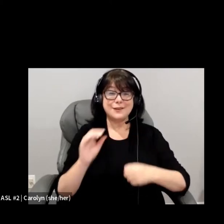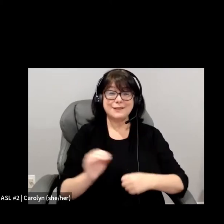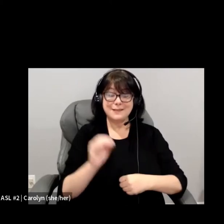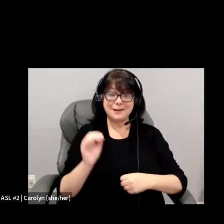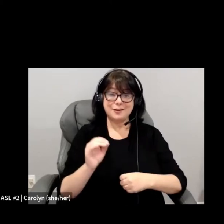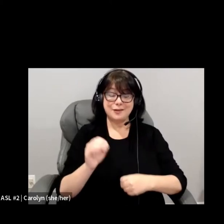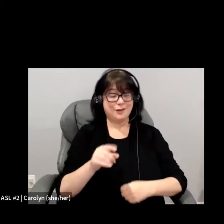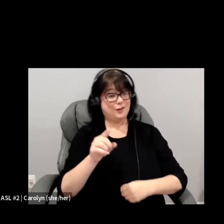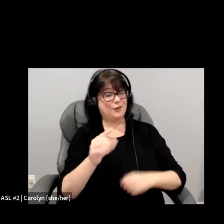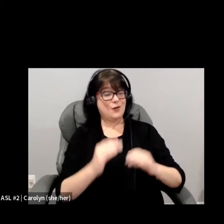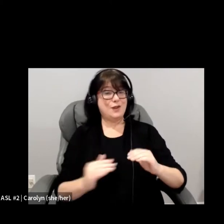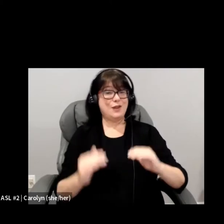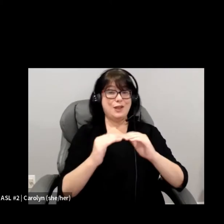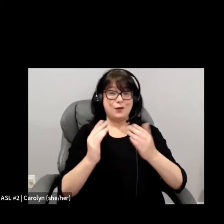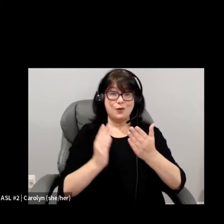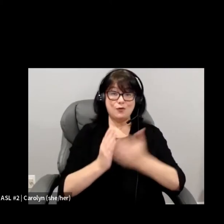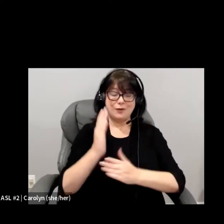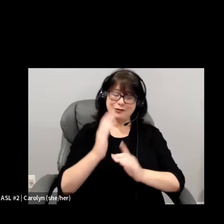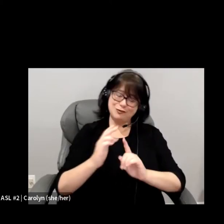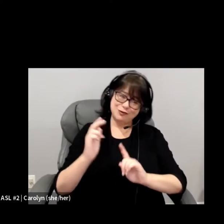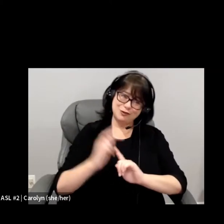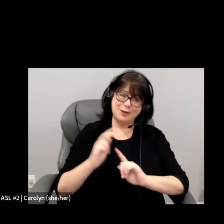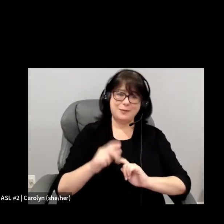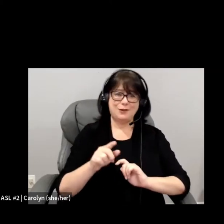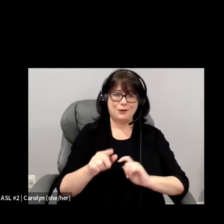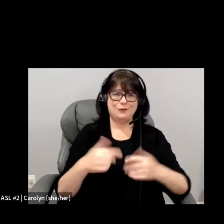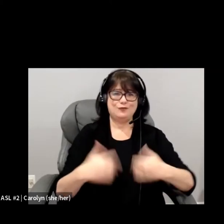I'M SO PROUD TO CALL YOU A COLLEAGUE AND A FRIEND.